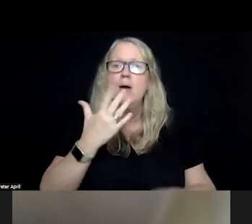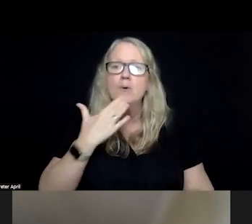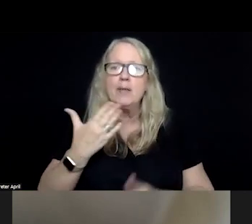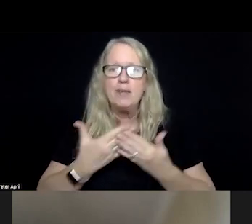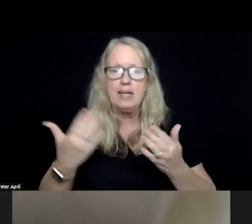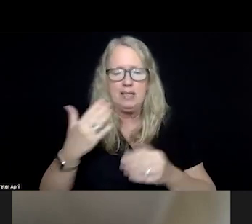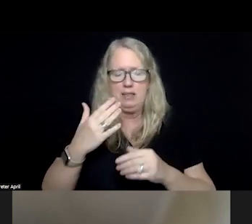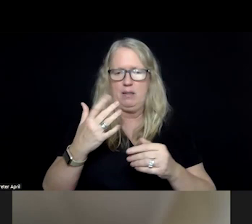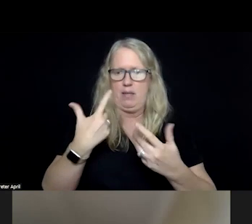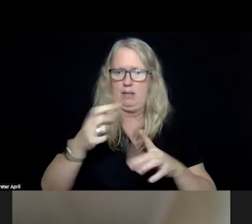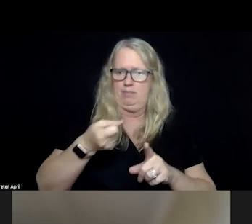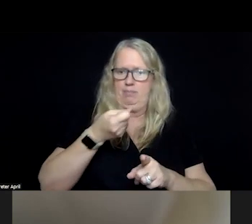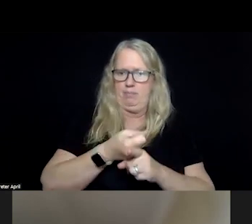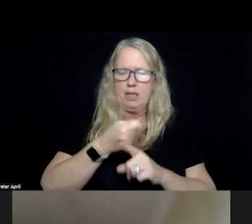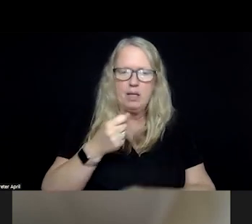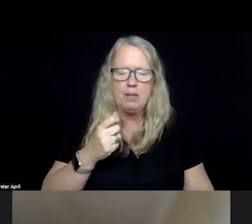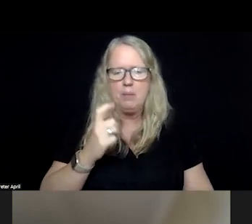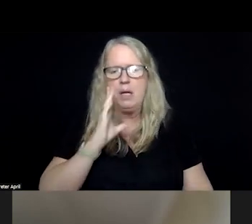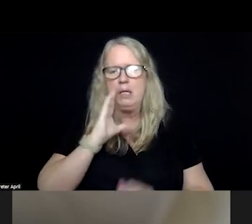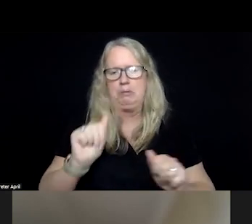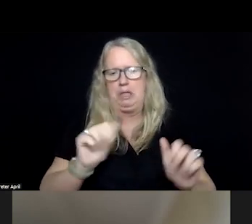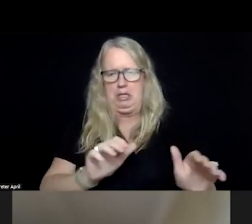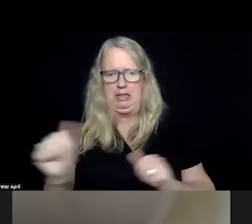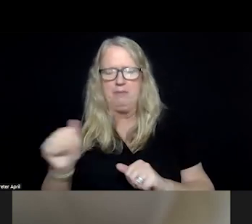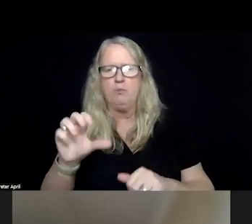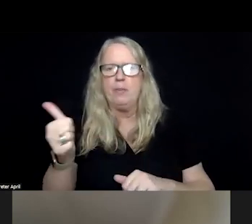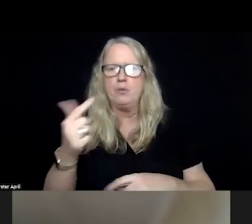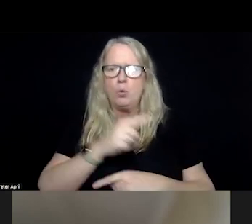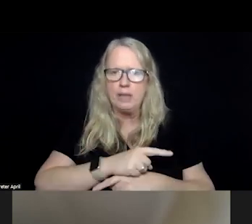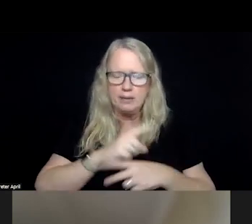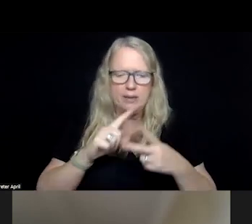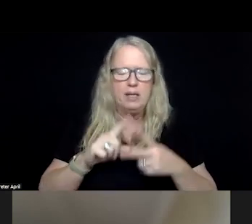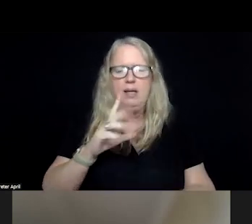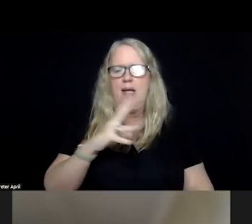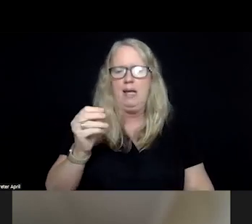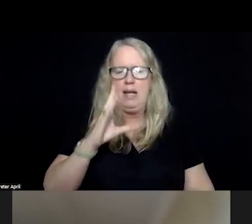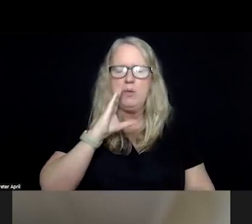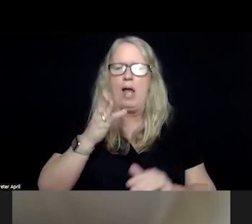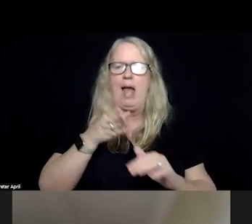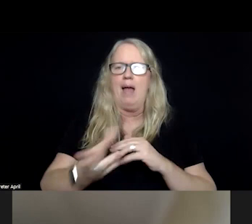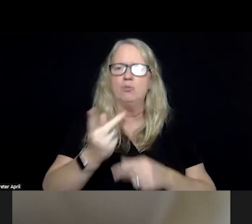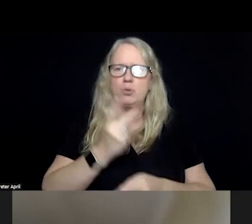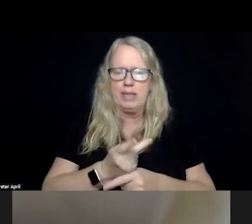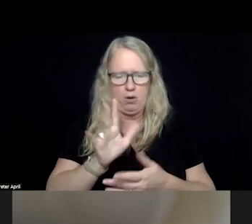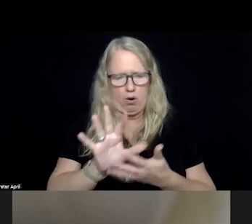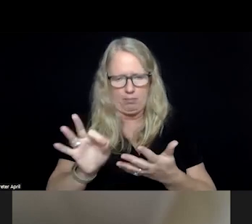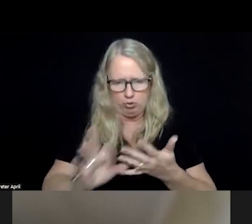IT HAS BEEN ABLE TO LEAVE WITHIN THOSE TEN DAYS IS THERE IS ALWAYS AN AFTER CARE OPTION FOR THEM. WE HAVE THOSE SERVICES IN